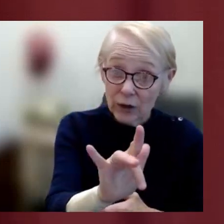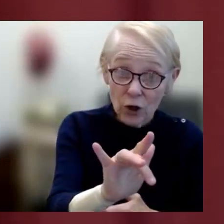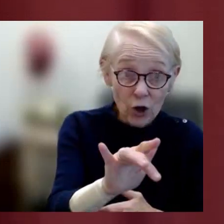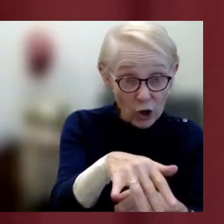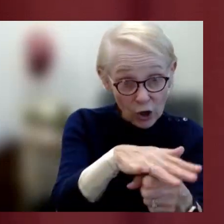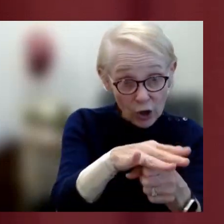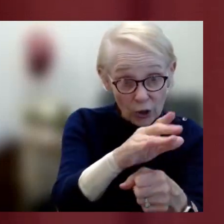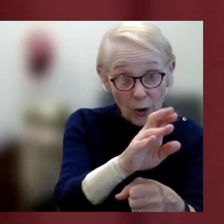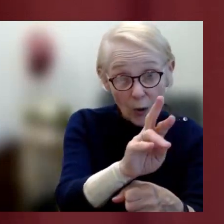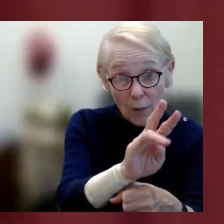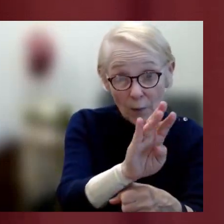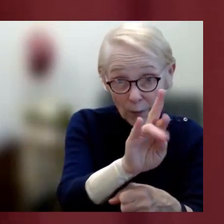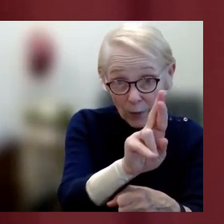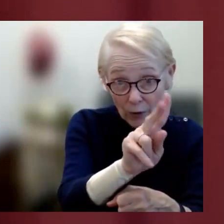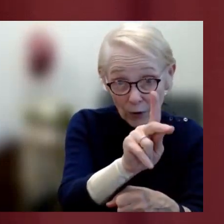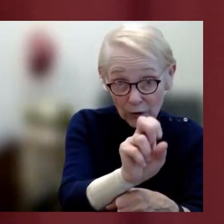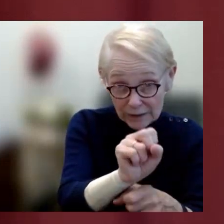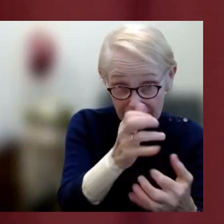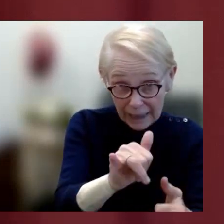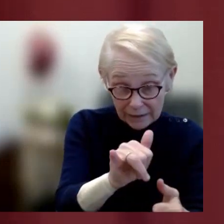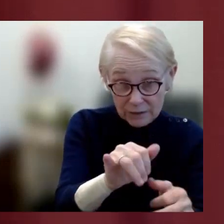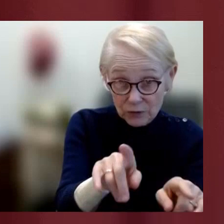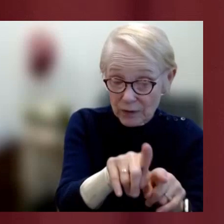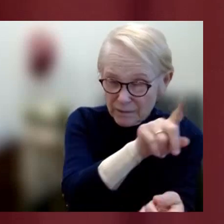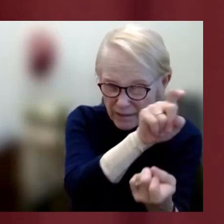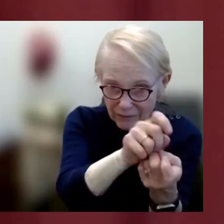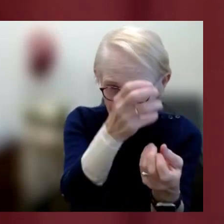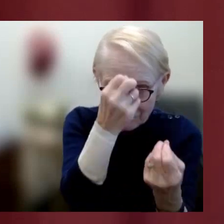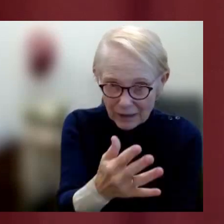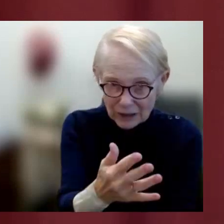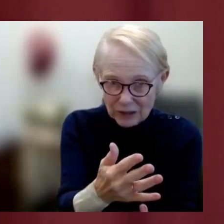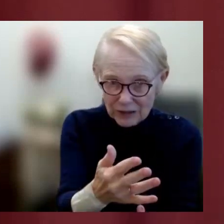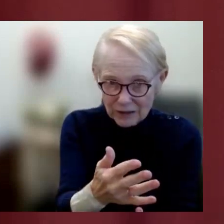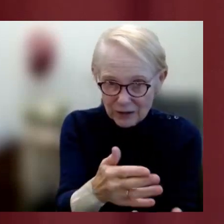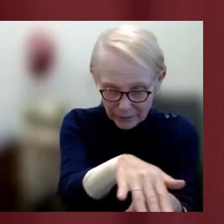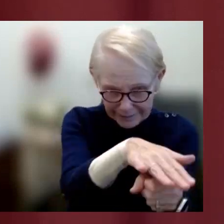and it will give you the the information specific to Berks County which is really important to have